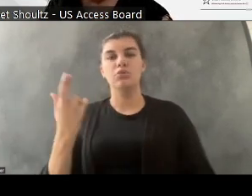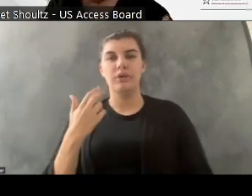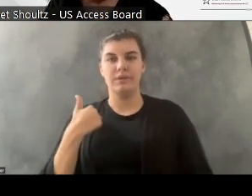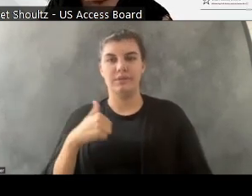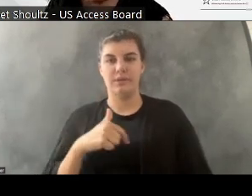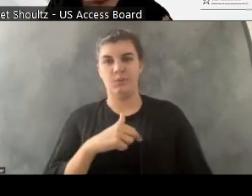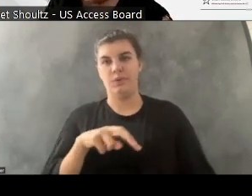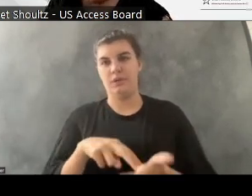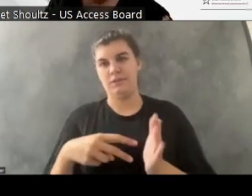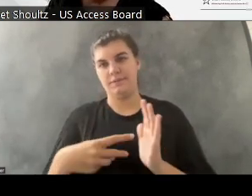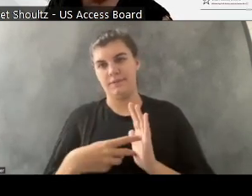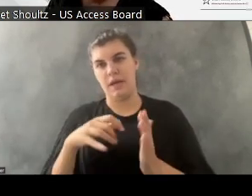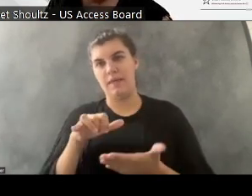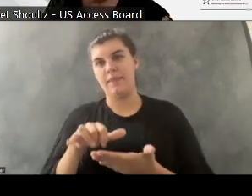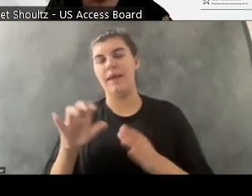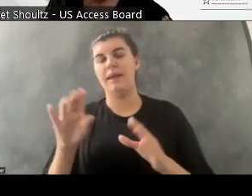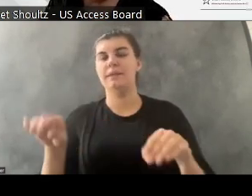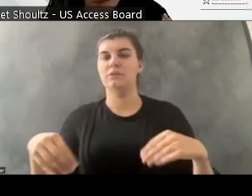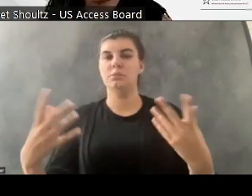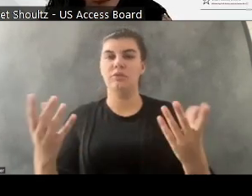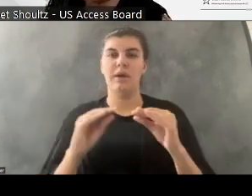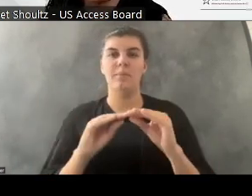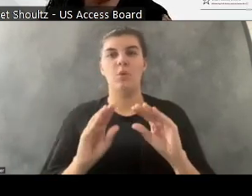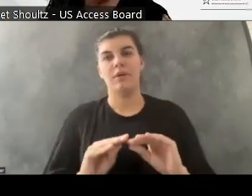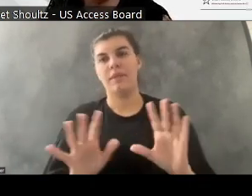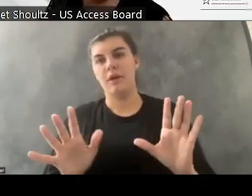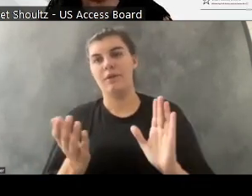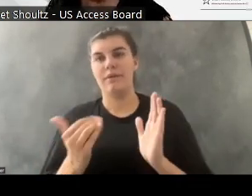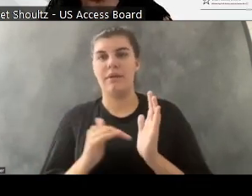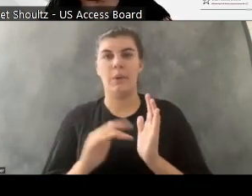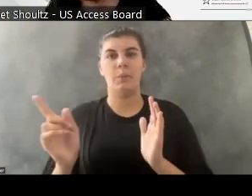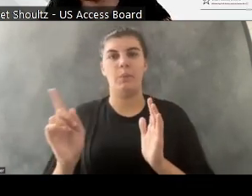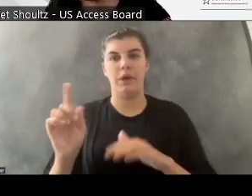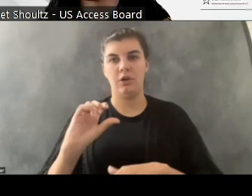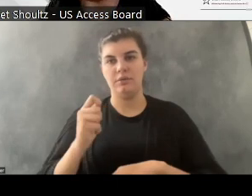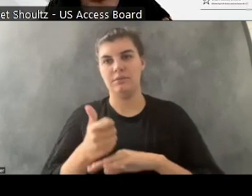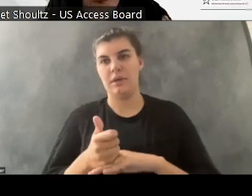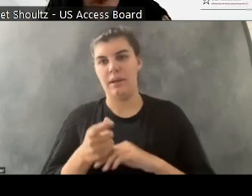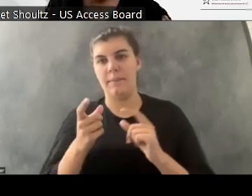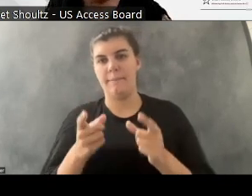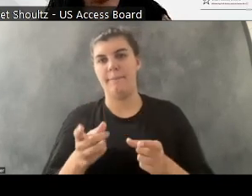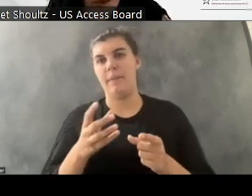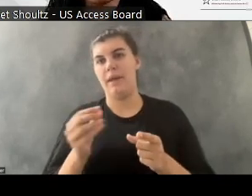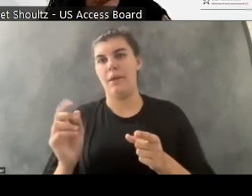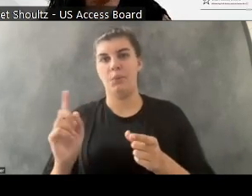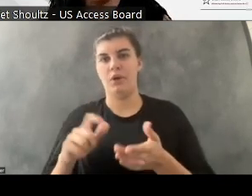we define that is to give more clarity again to where detectable warning surfaces are required